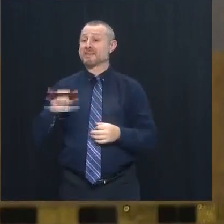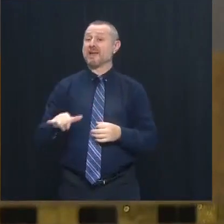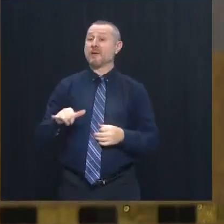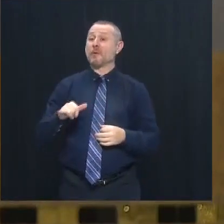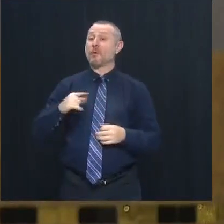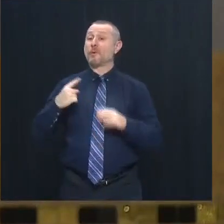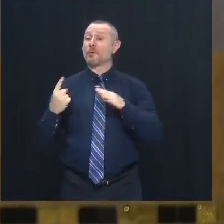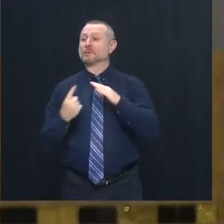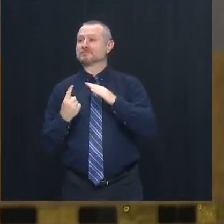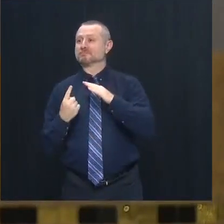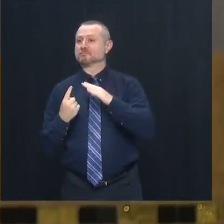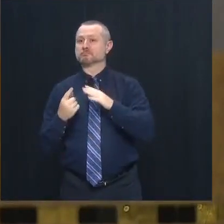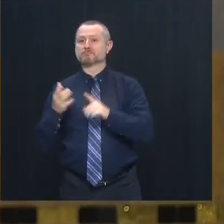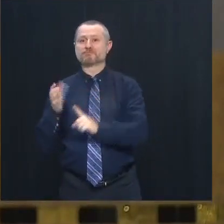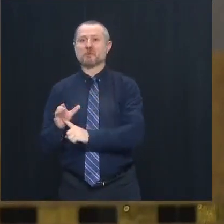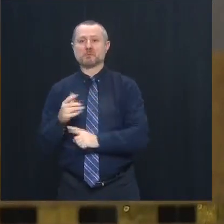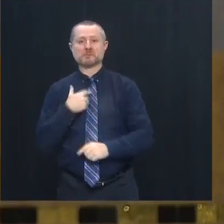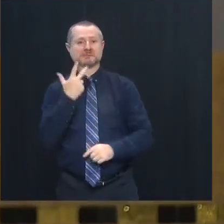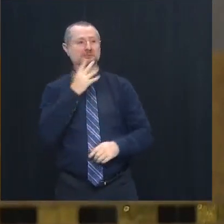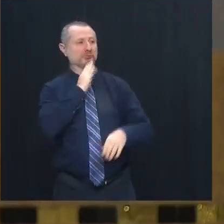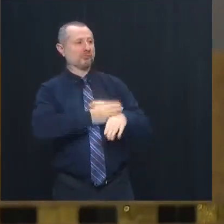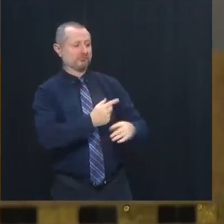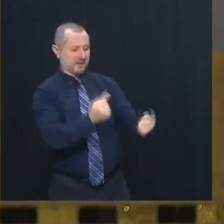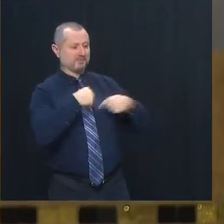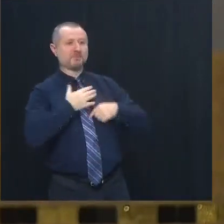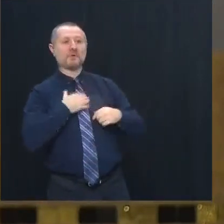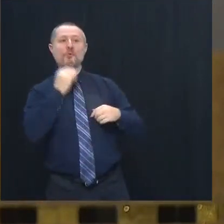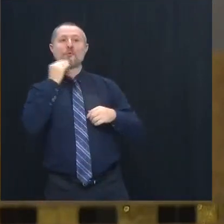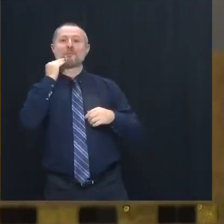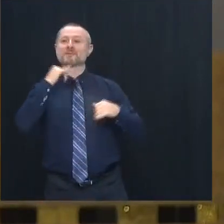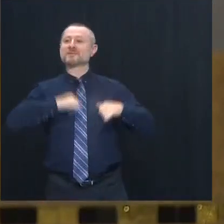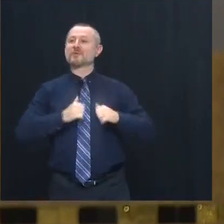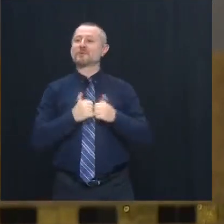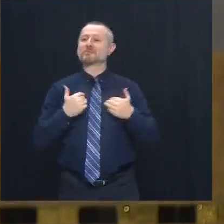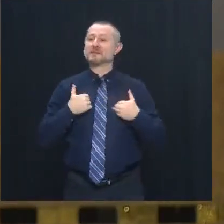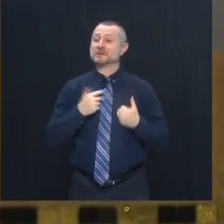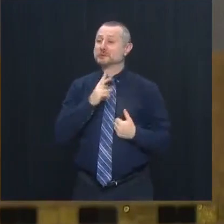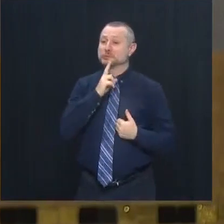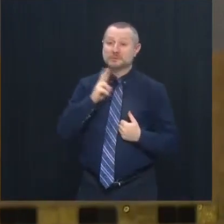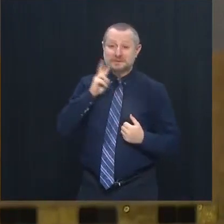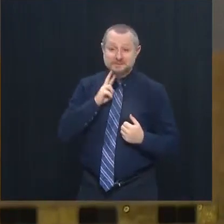THERE ARE SOME SILVER LININGS. THE QUARANTINE BROUGHT MY THREE